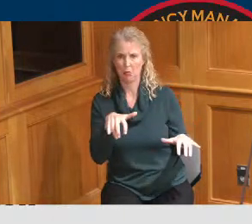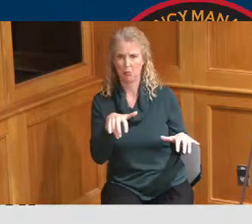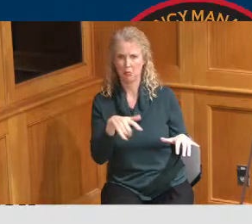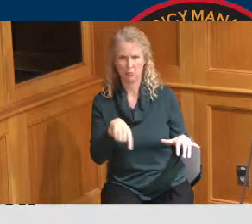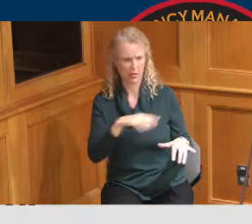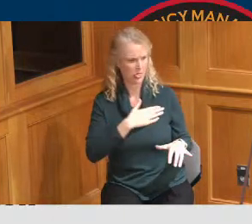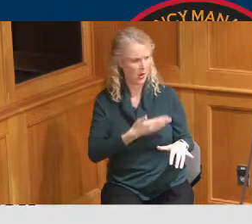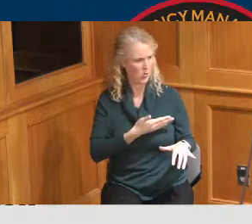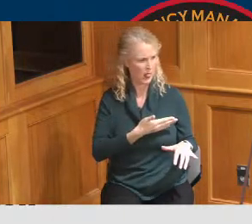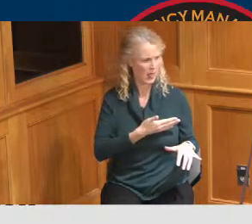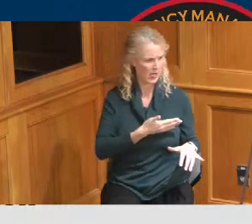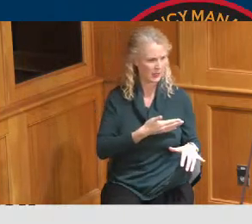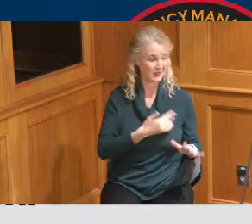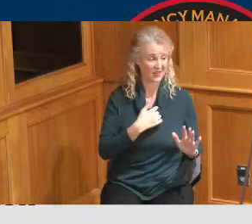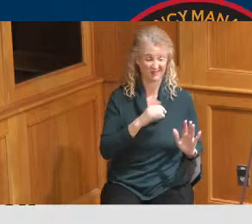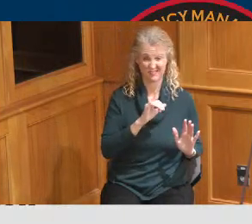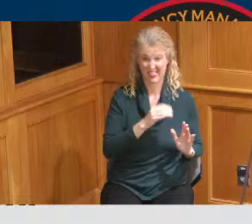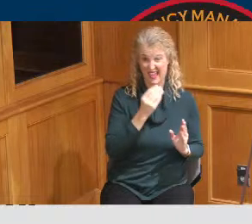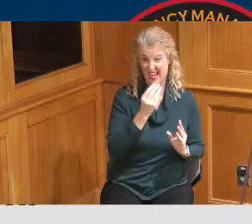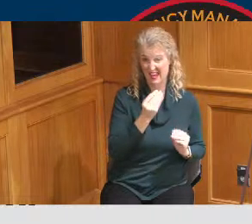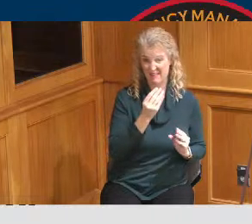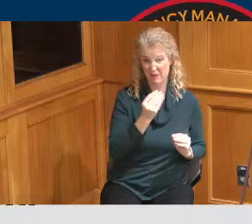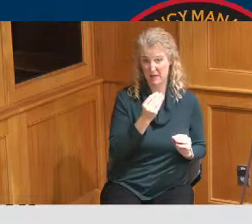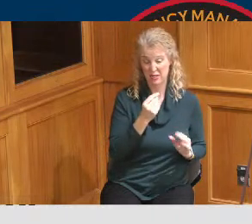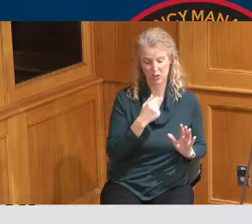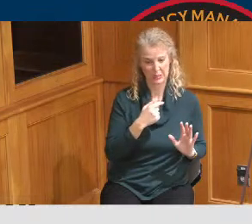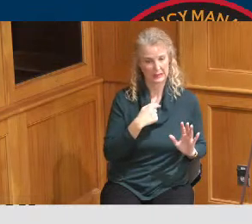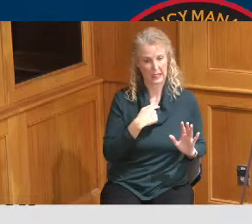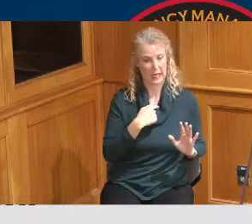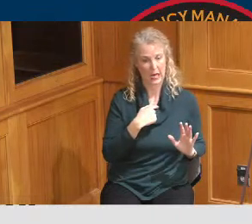couldn't read them to save my life until I got to the number zero and then okay no exposure right